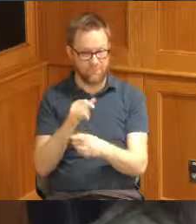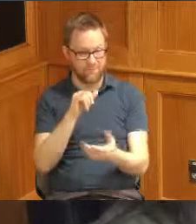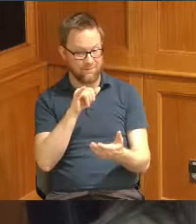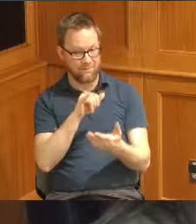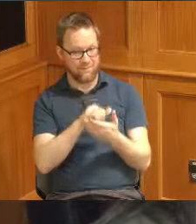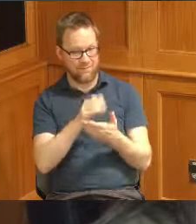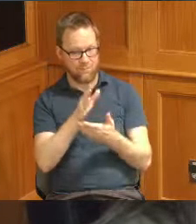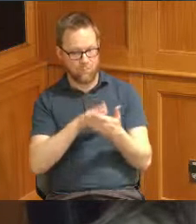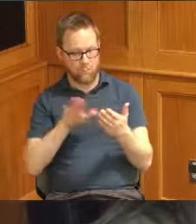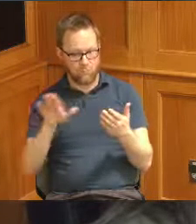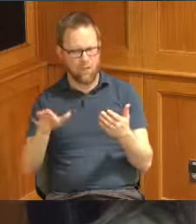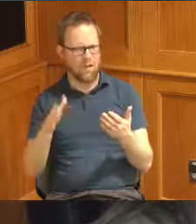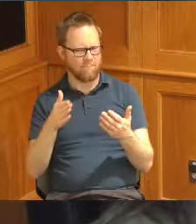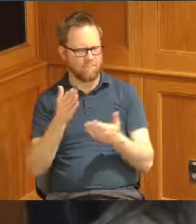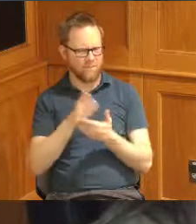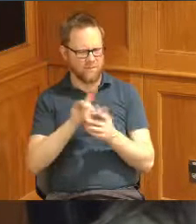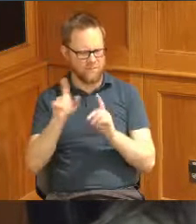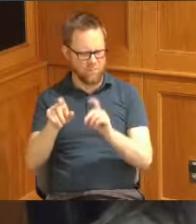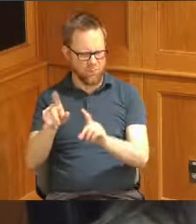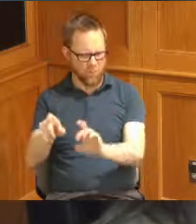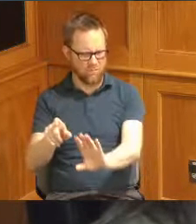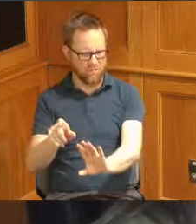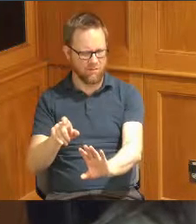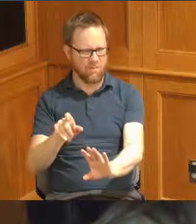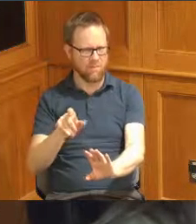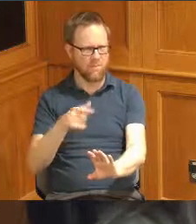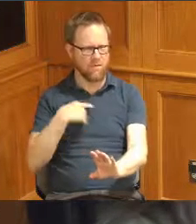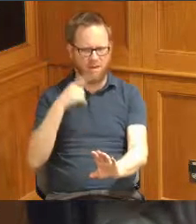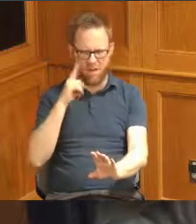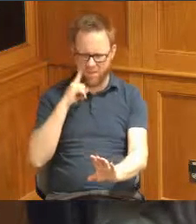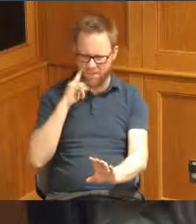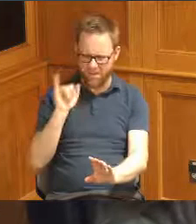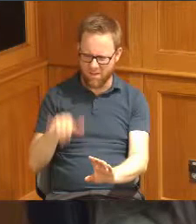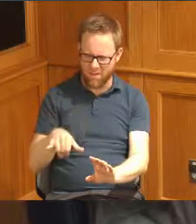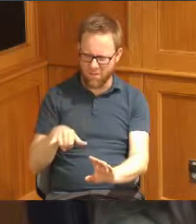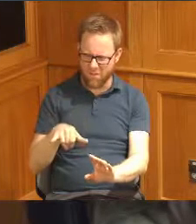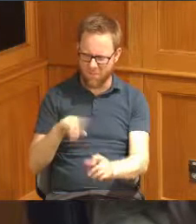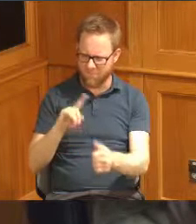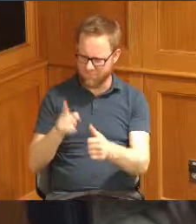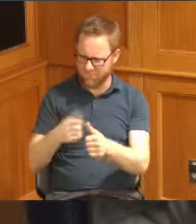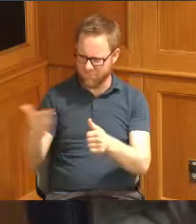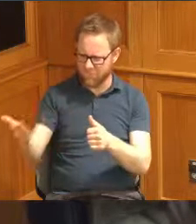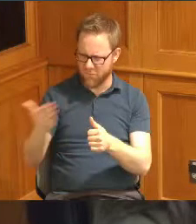and I did ask some questions because I said how I thought these things had to come to us before we